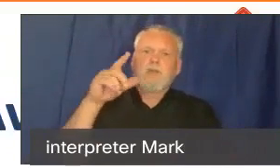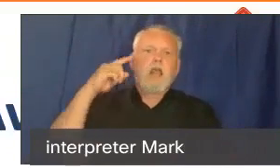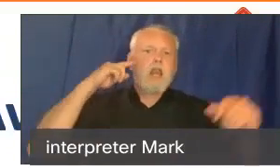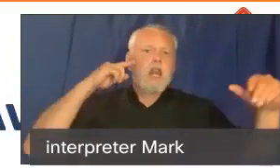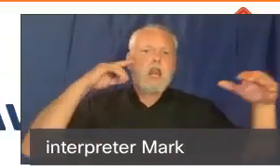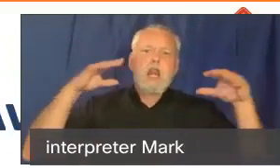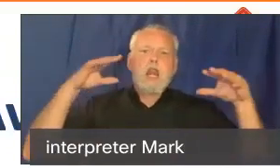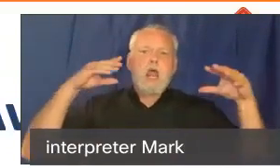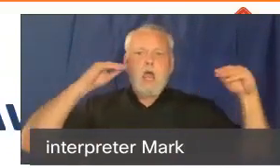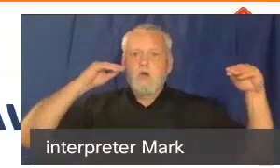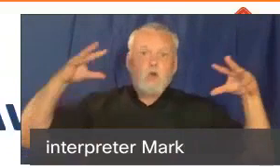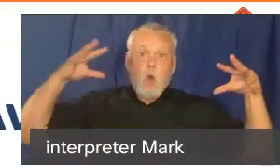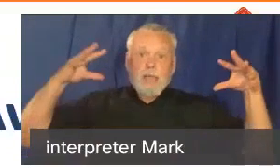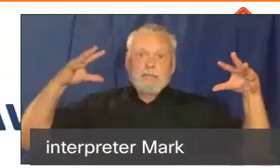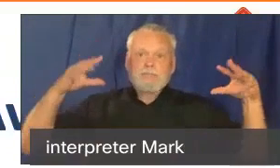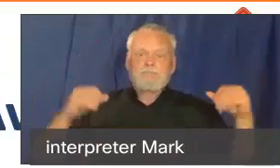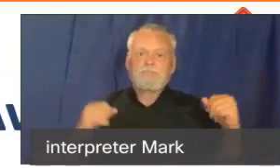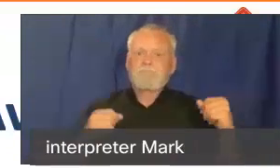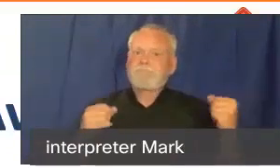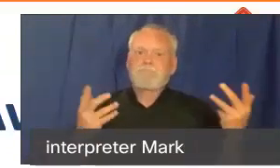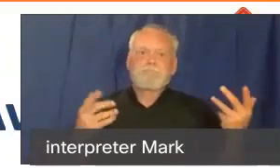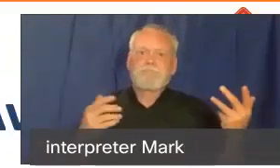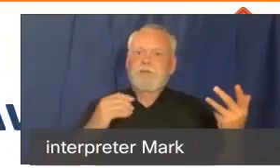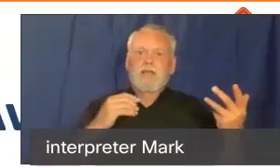Our are unsettling for them.